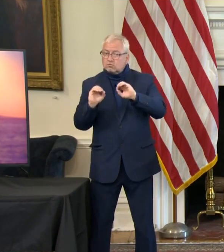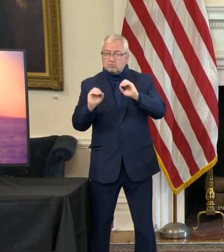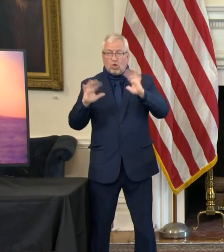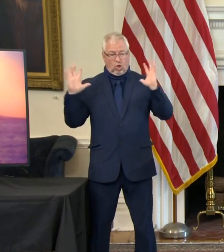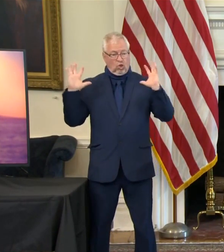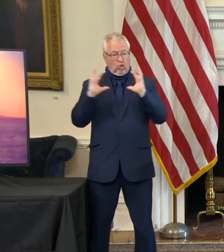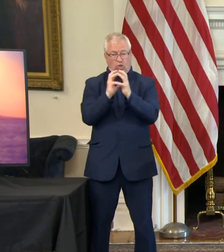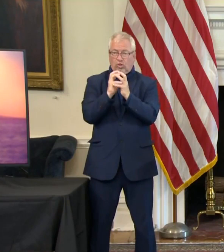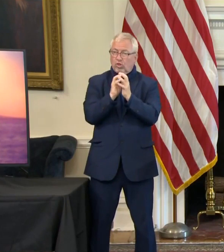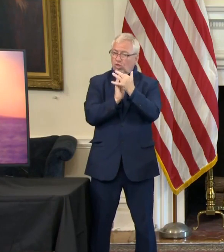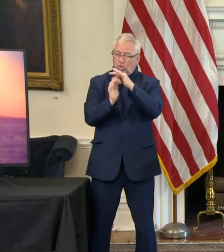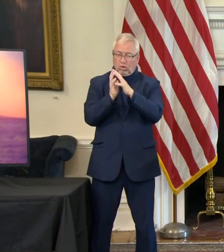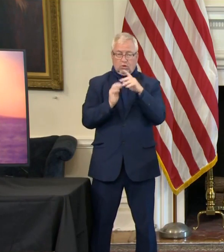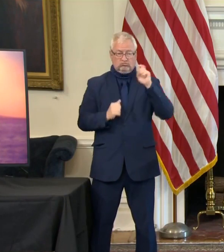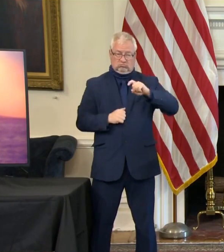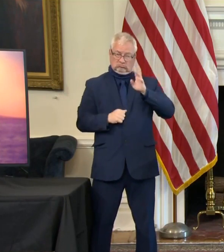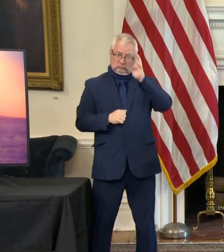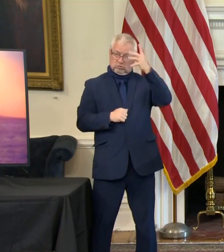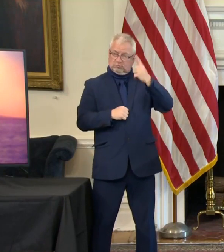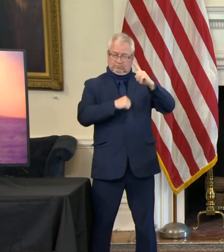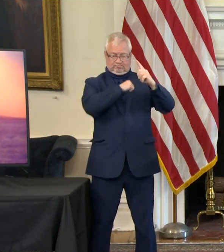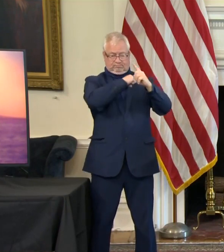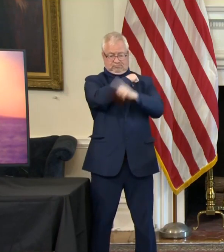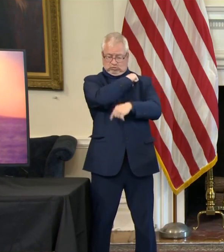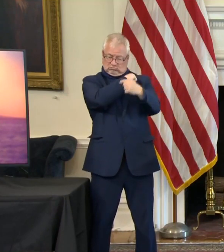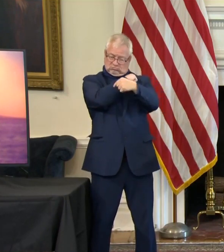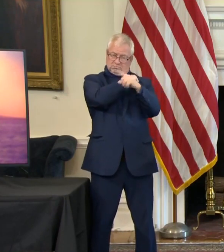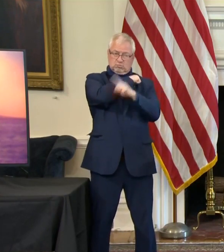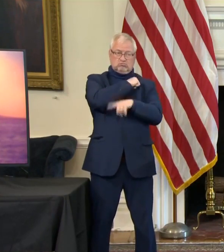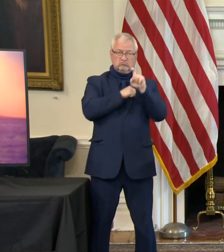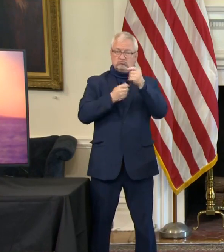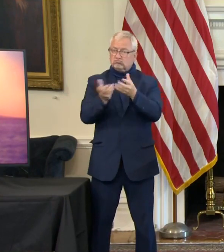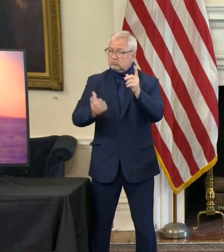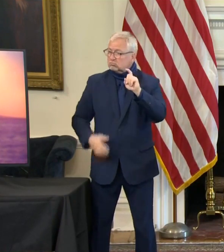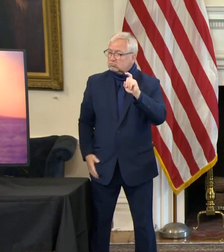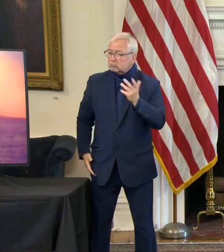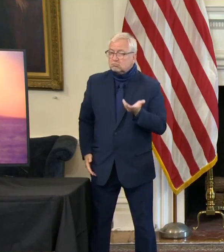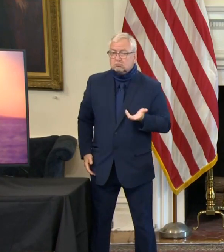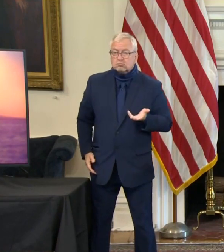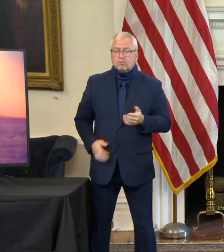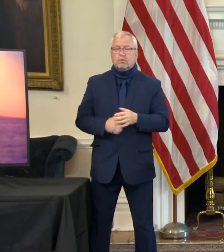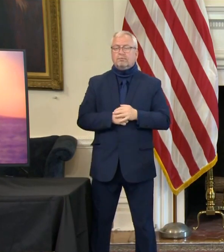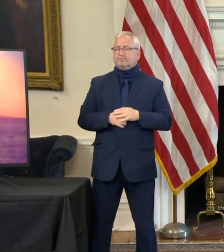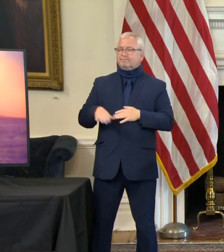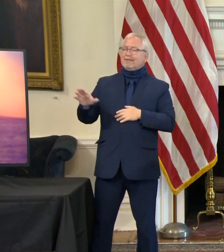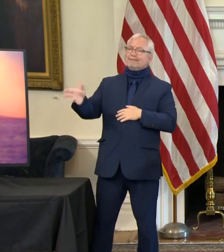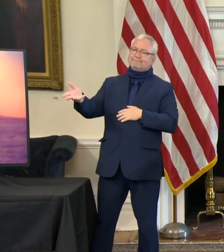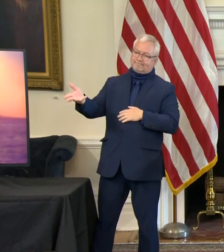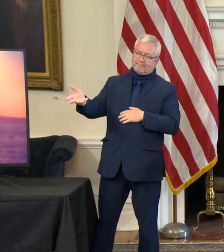IF THEY ARE NOT FOLLOWING, IF PEOPLE ARE NOT FOLLOWING CDC GUIDELINES?